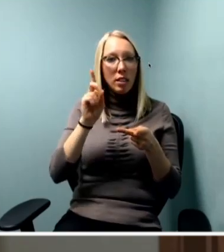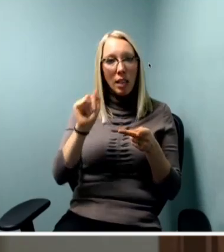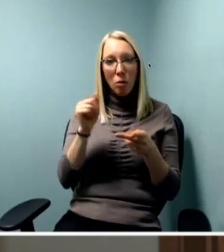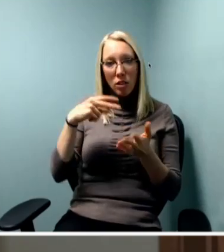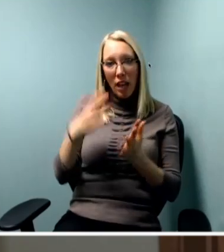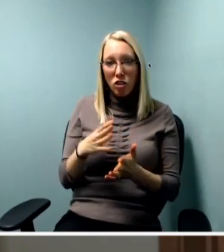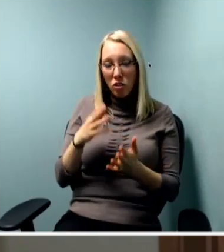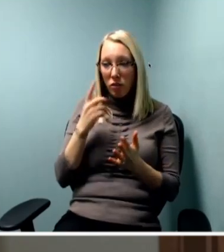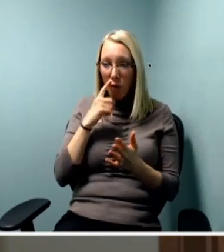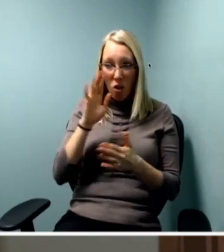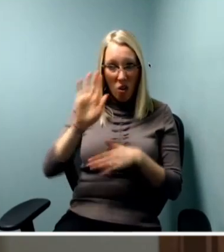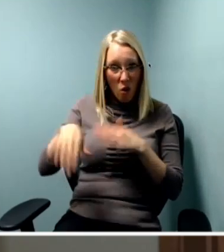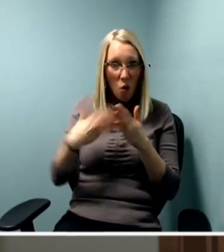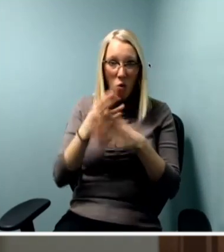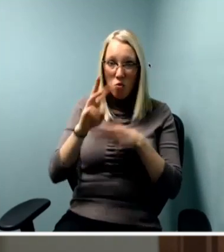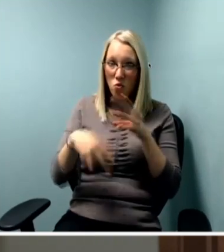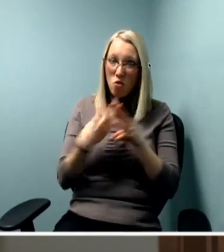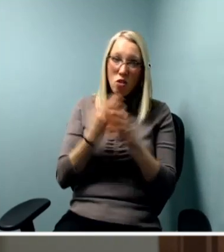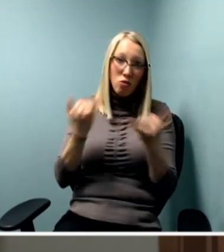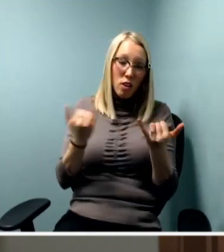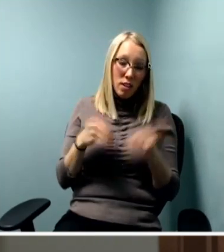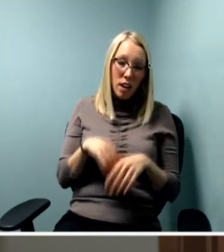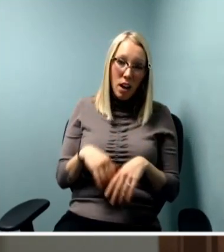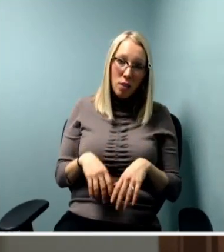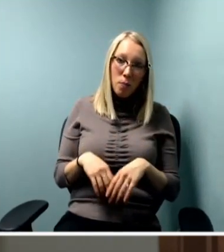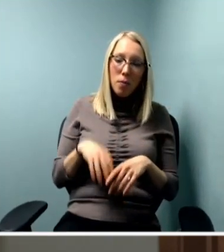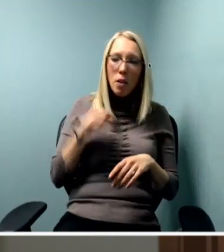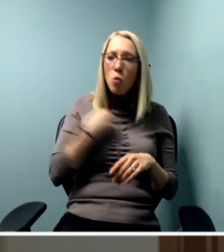You know, and we also realized that we needed to train our own dancers.